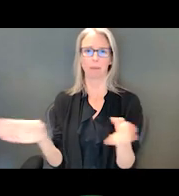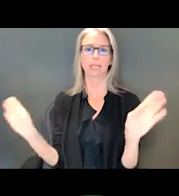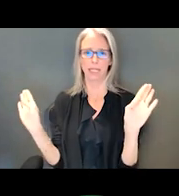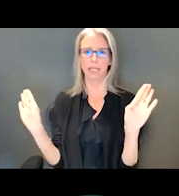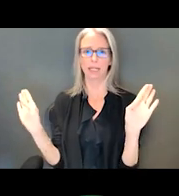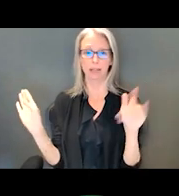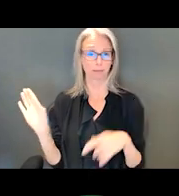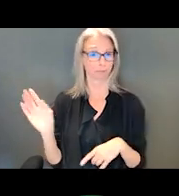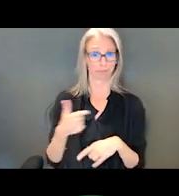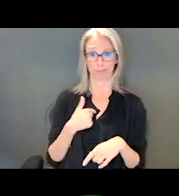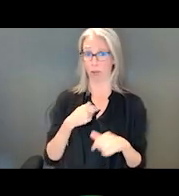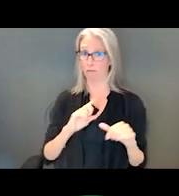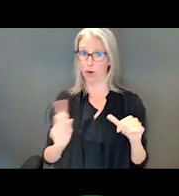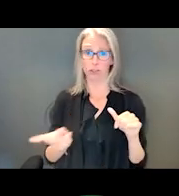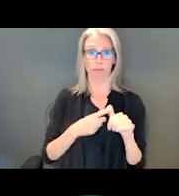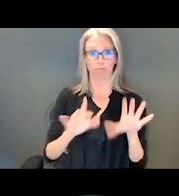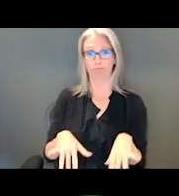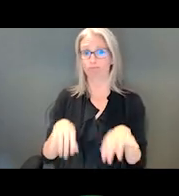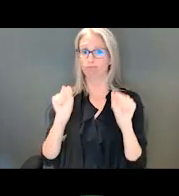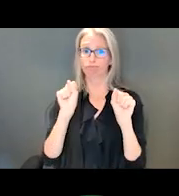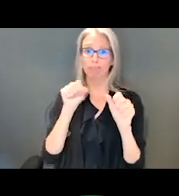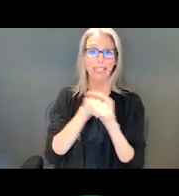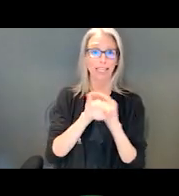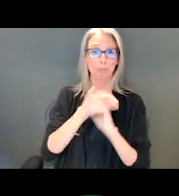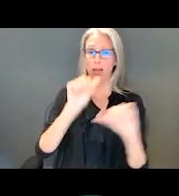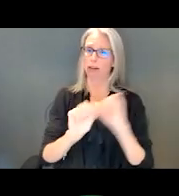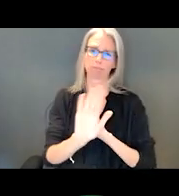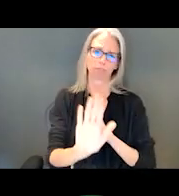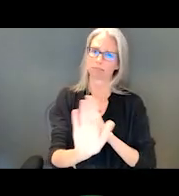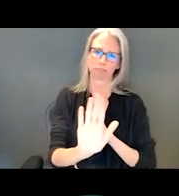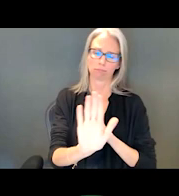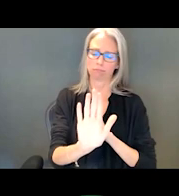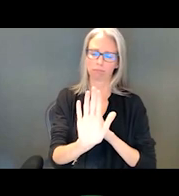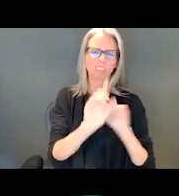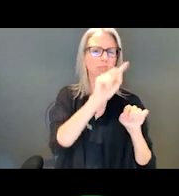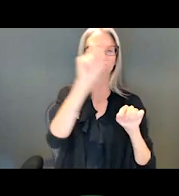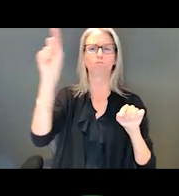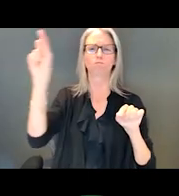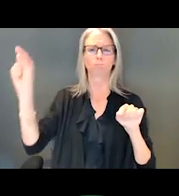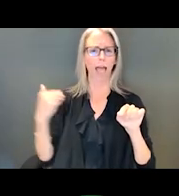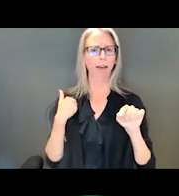realm where folks can access it more easily where policy makers have to see it and identify